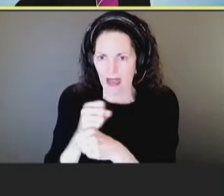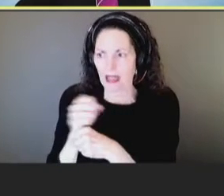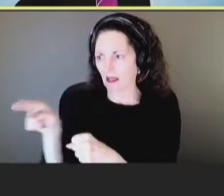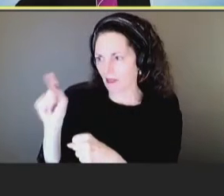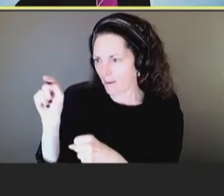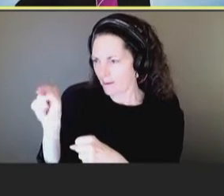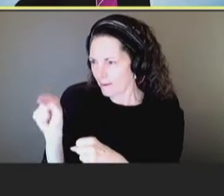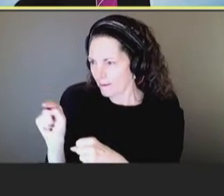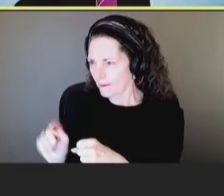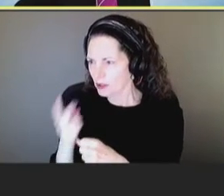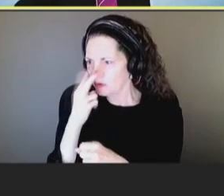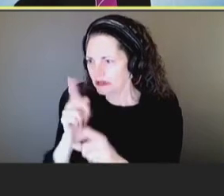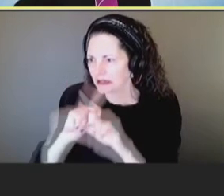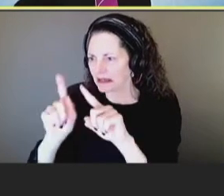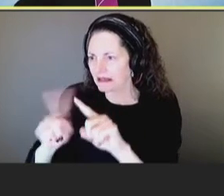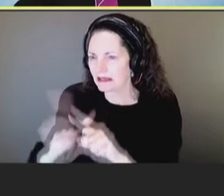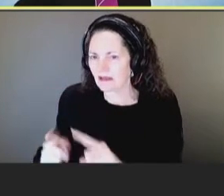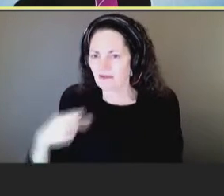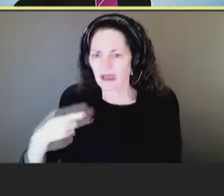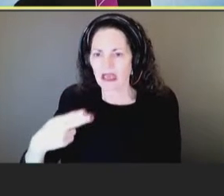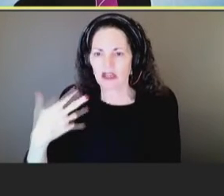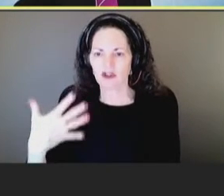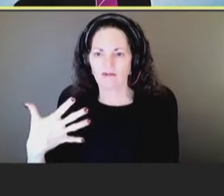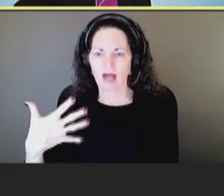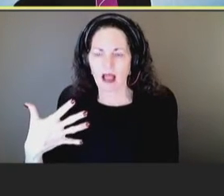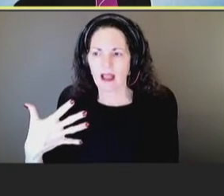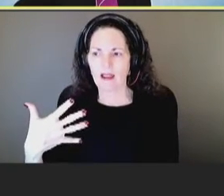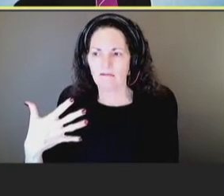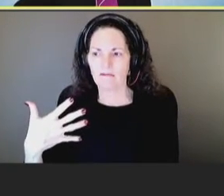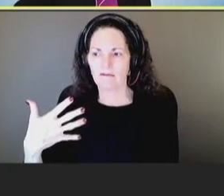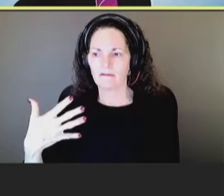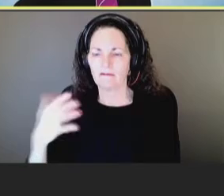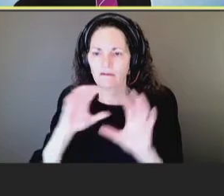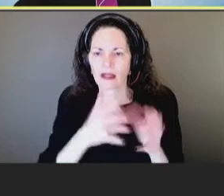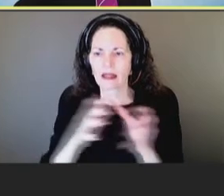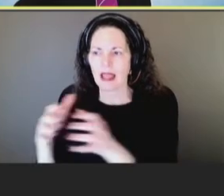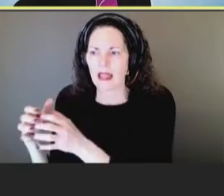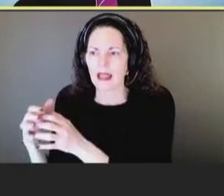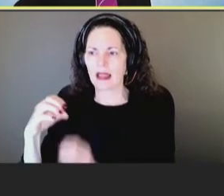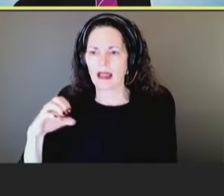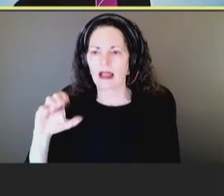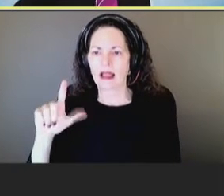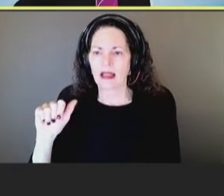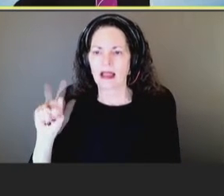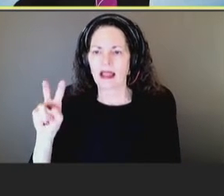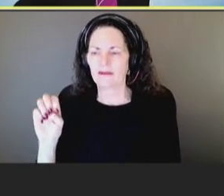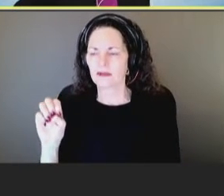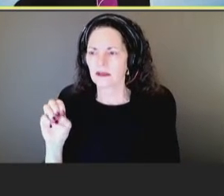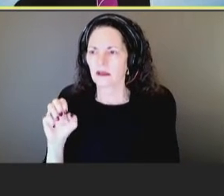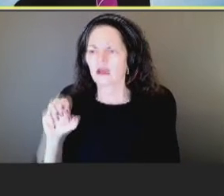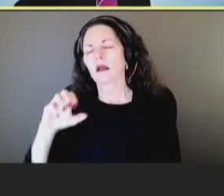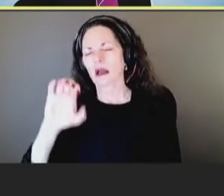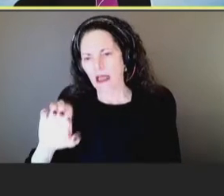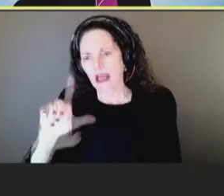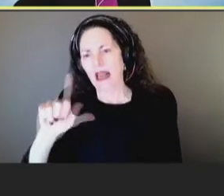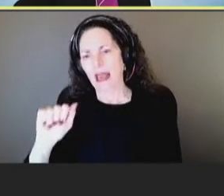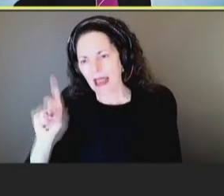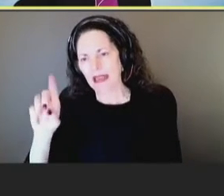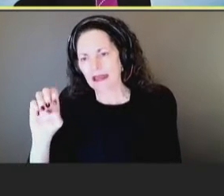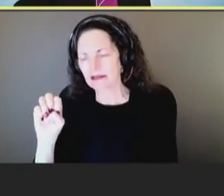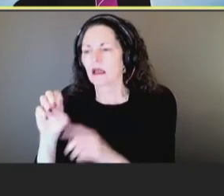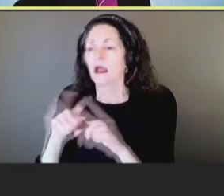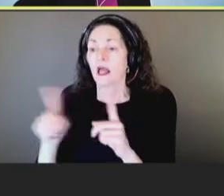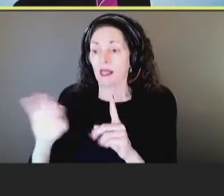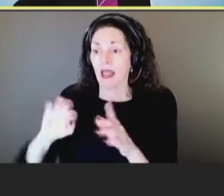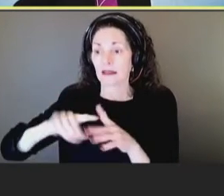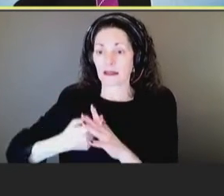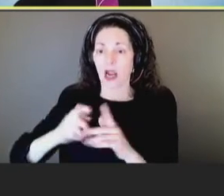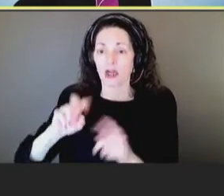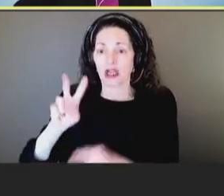across varying H5 clades that were -- had been circulating since 2004, 2005.